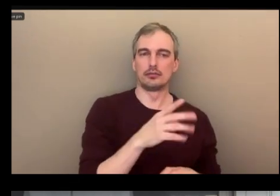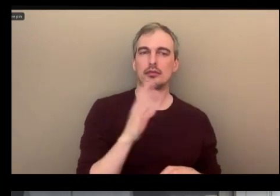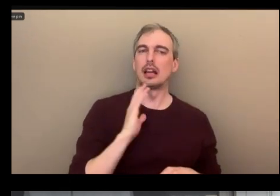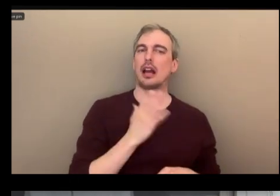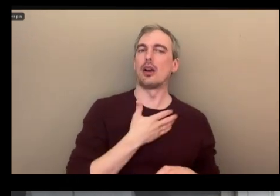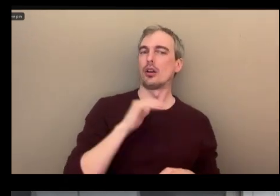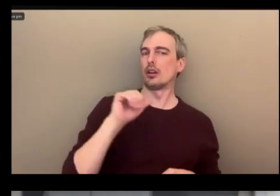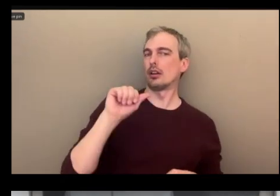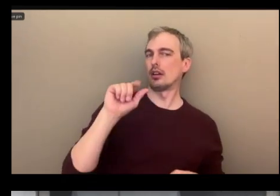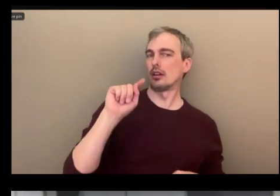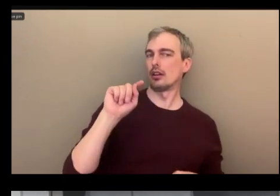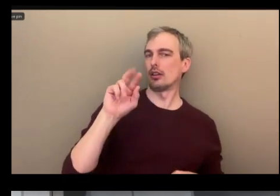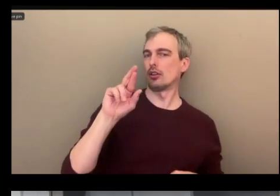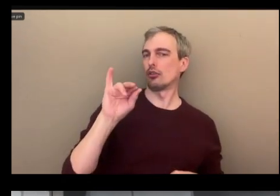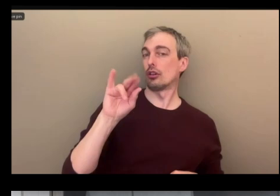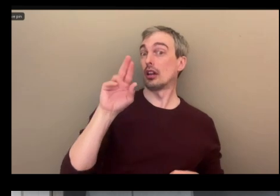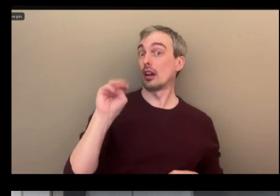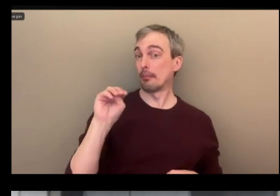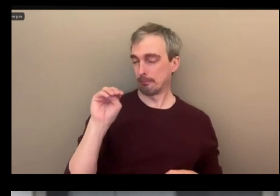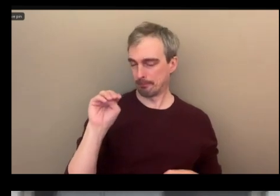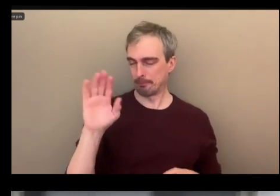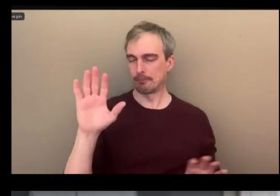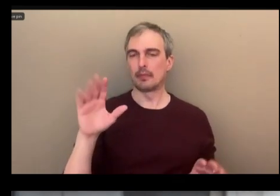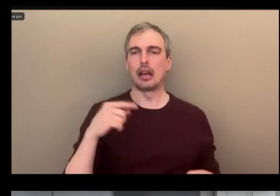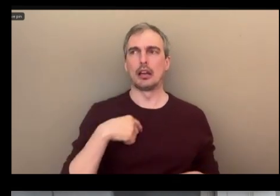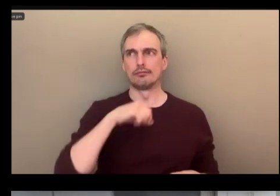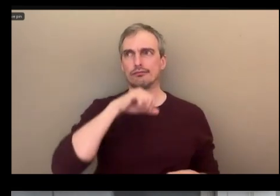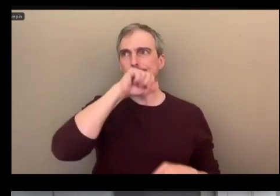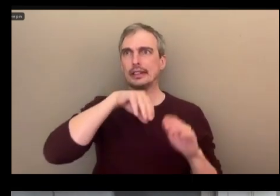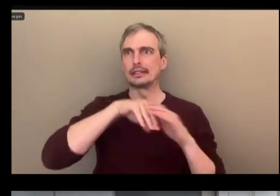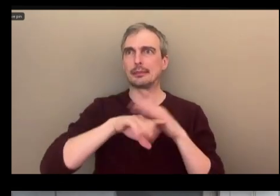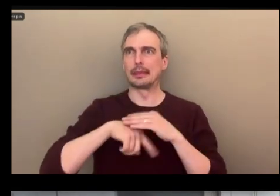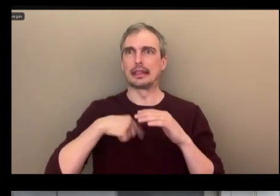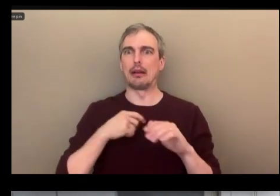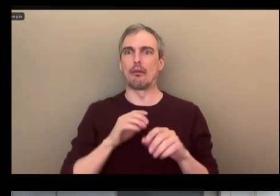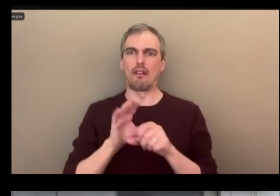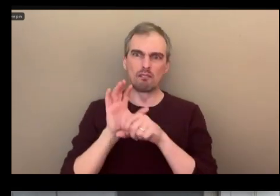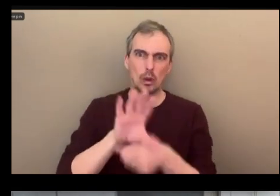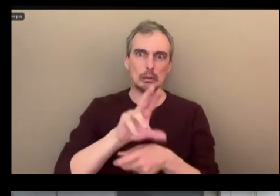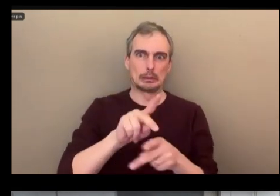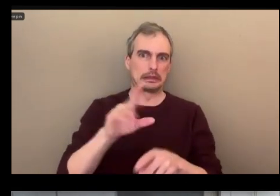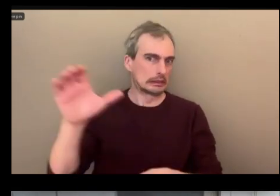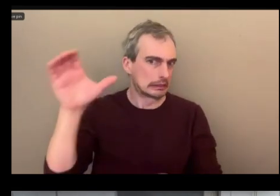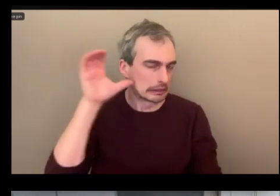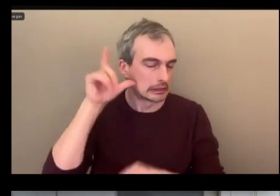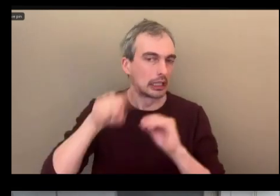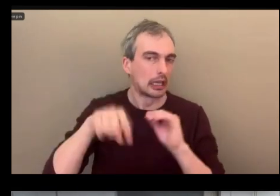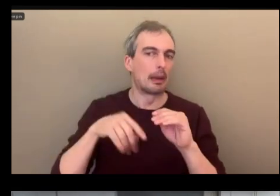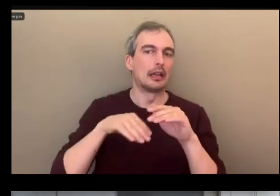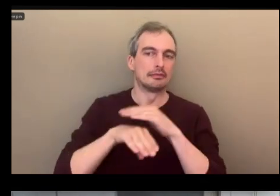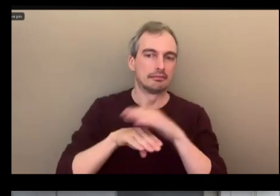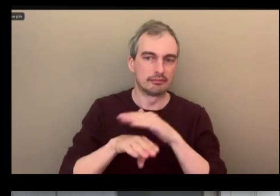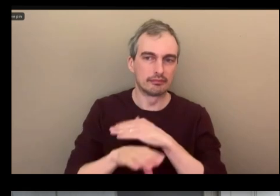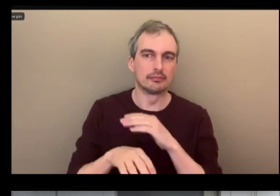So we kind of commandeered the atrium at the Freehold building. So now we call it the accessibility atrium.